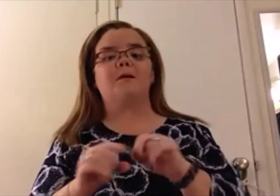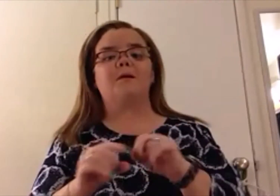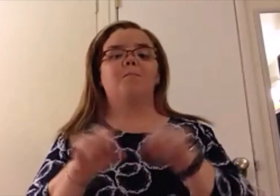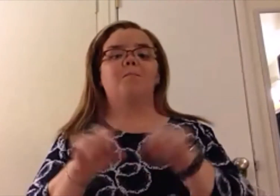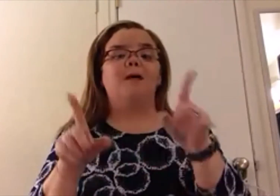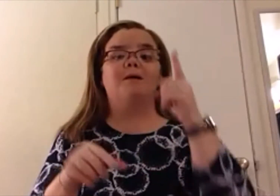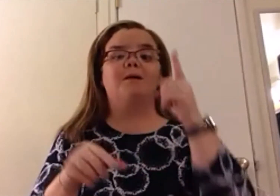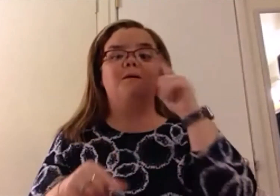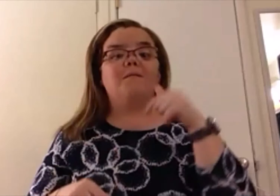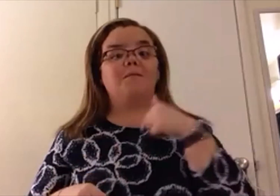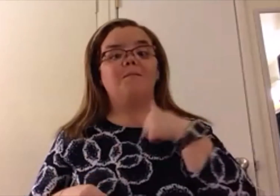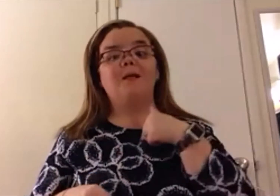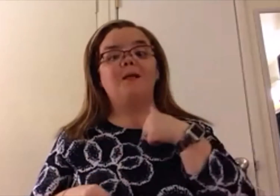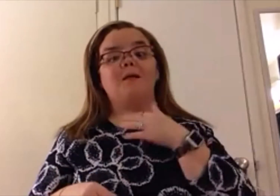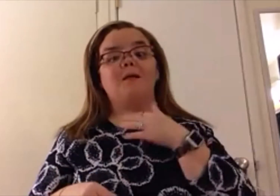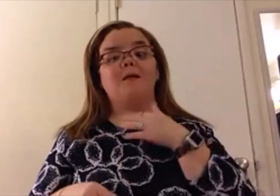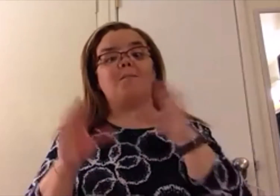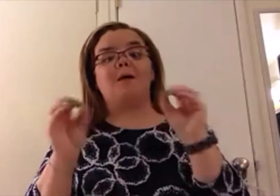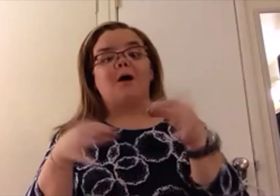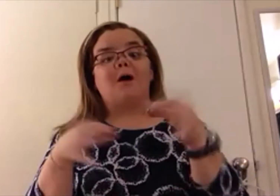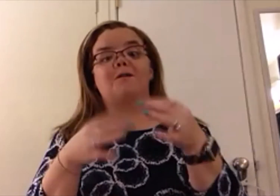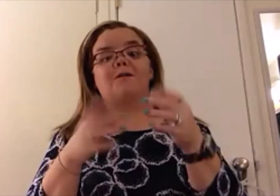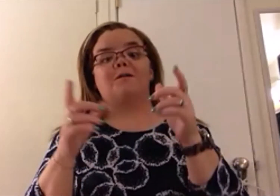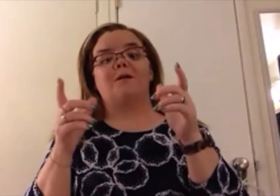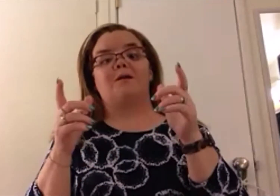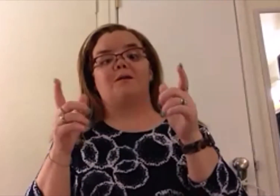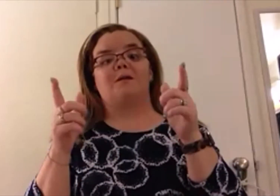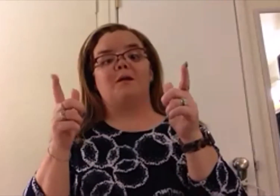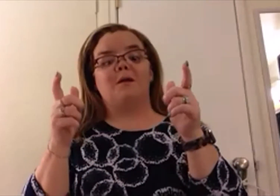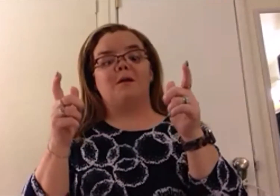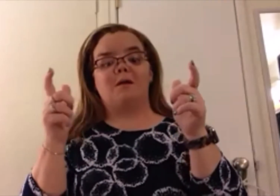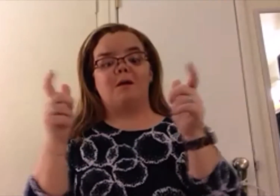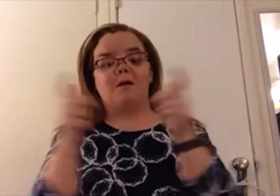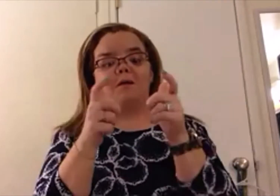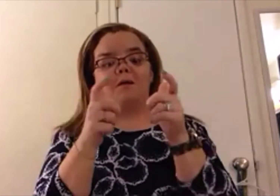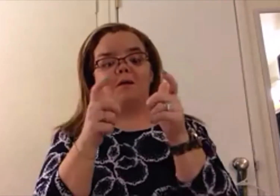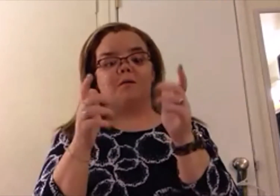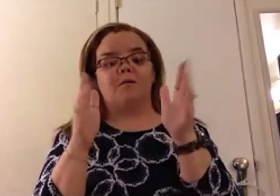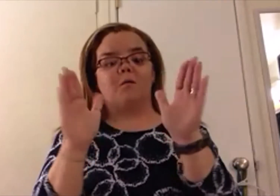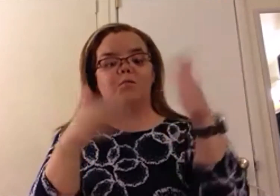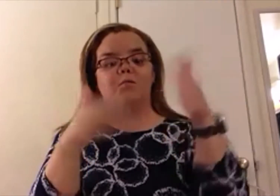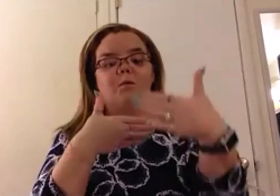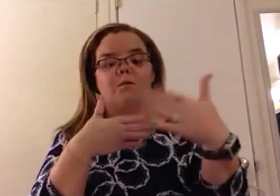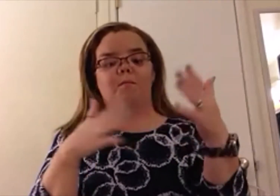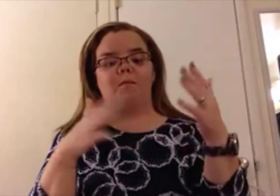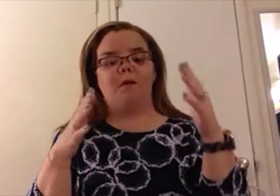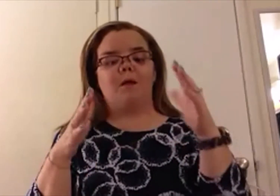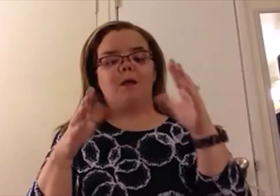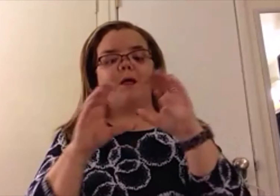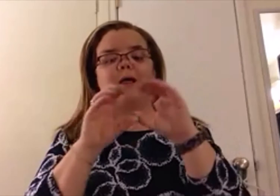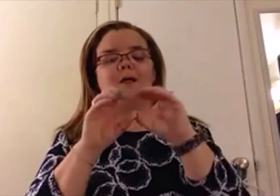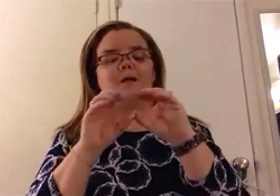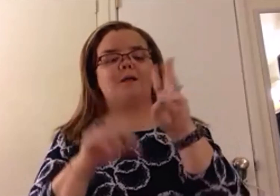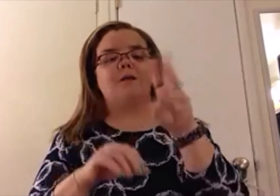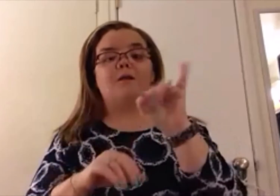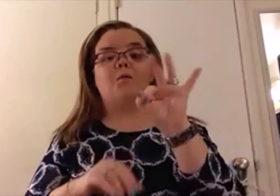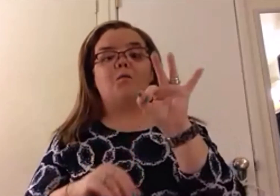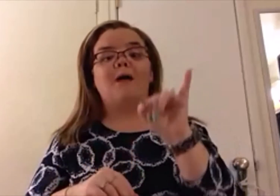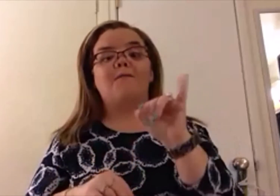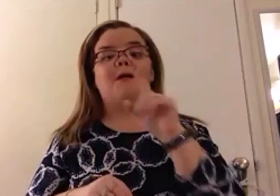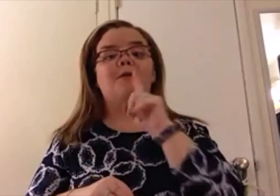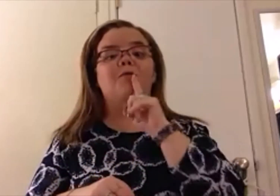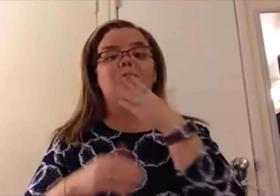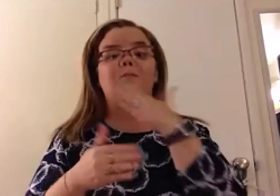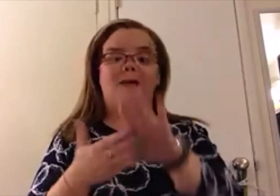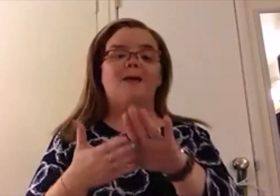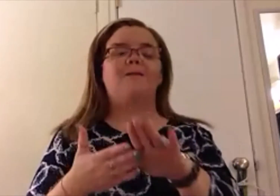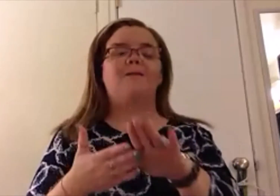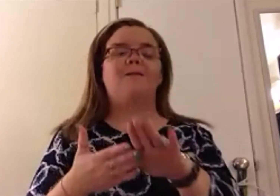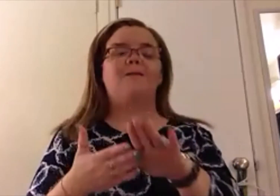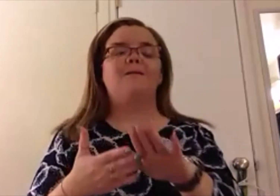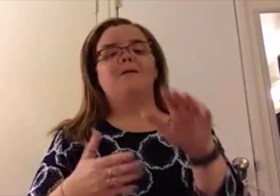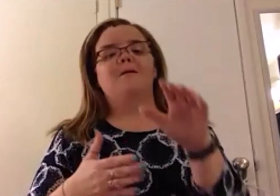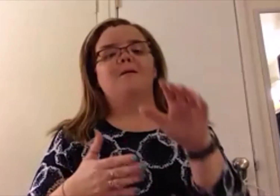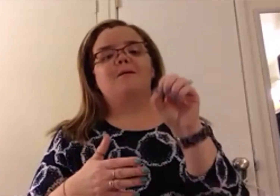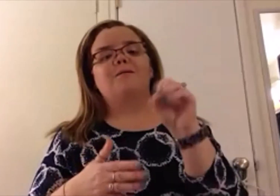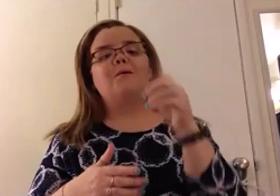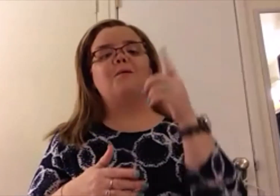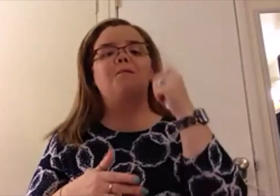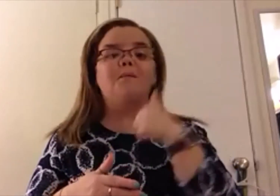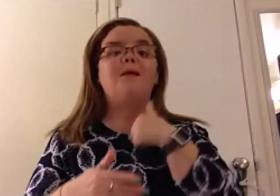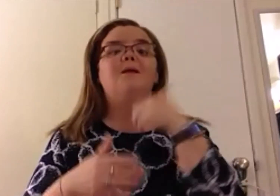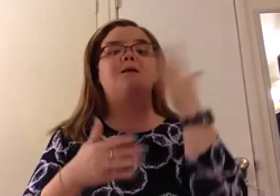but for me my office is in a little room and the wi-fi is really bad so for me that's why